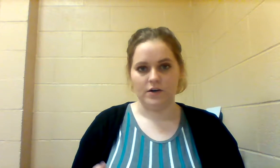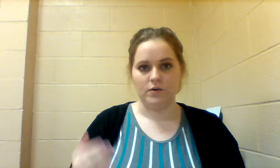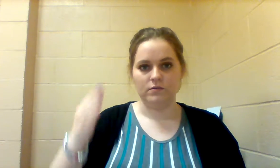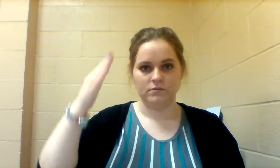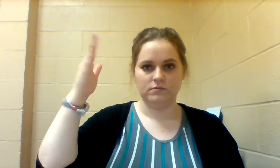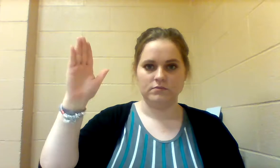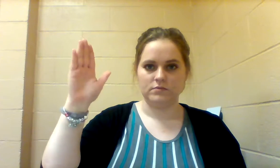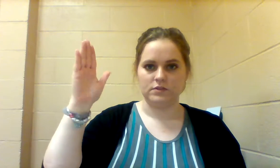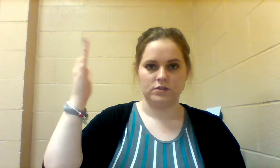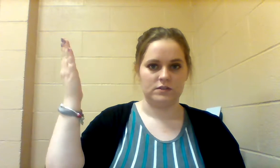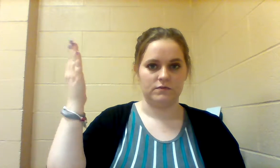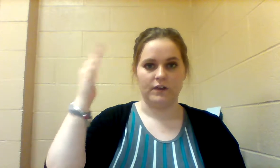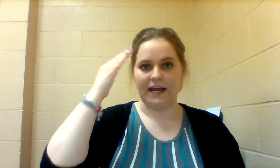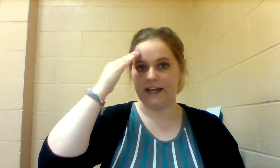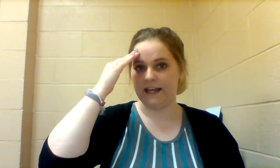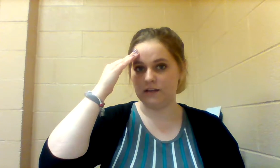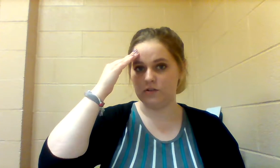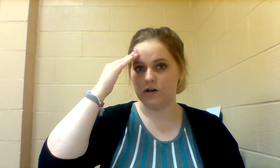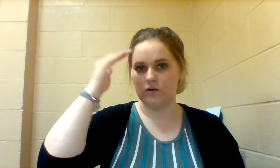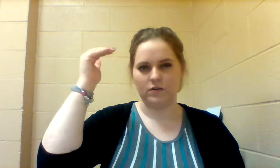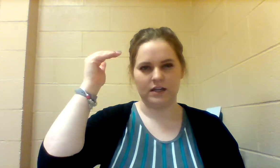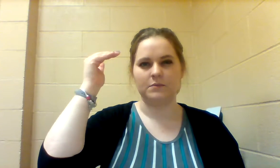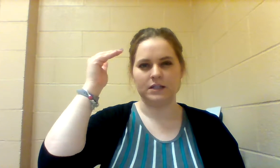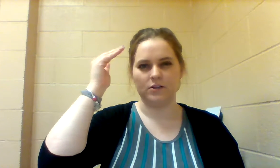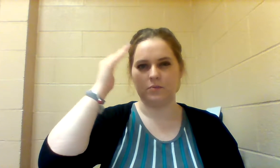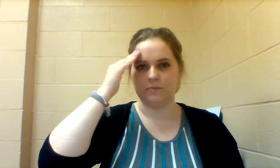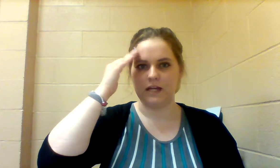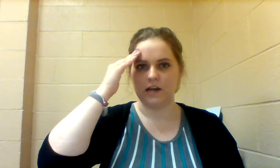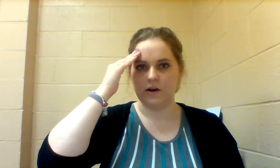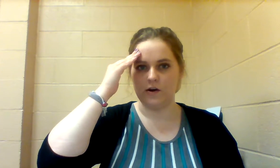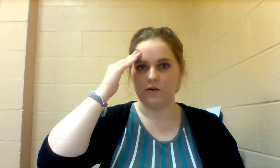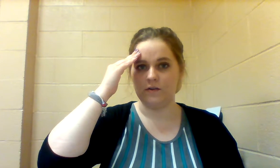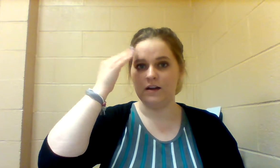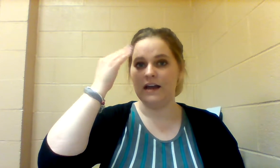KNOW just flat hand KNOW can be a little bit bent KNOW